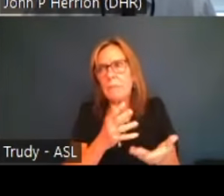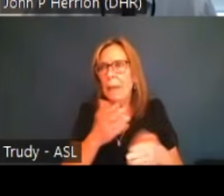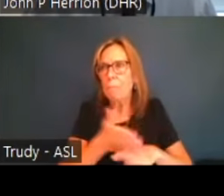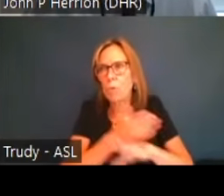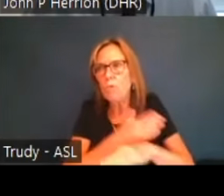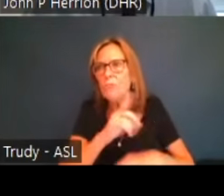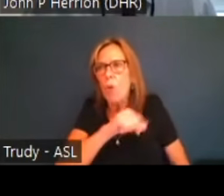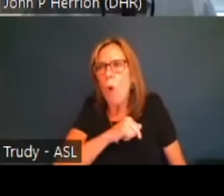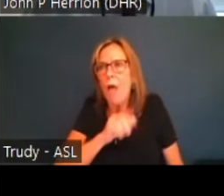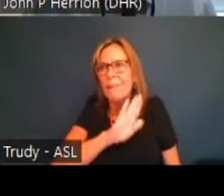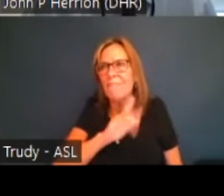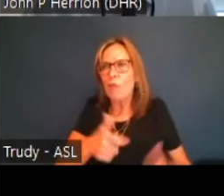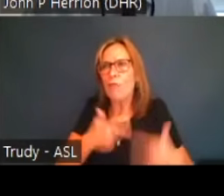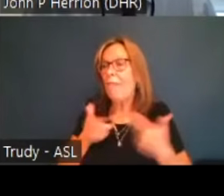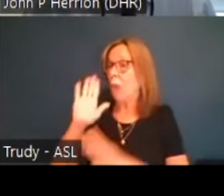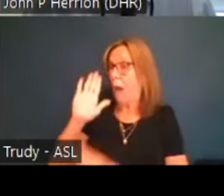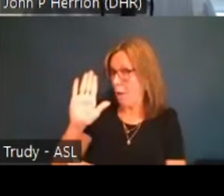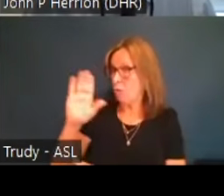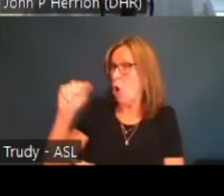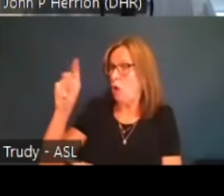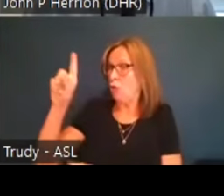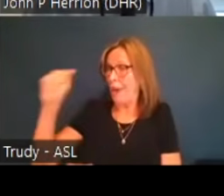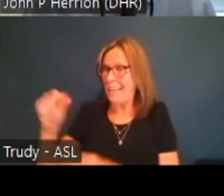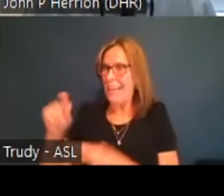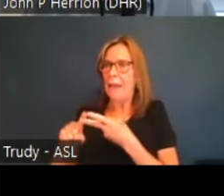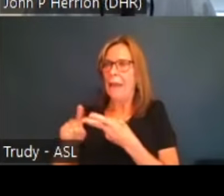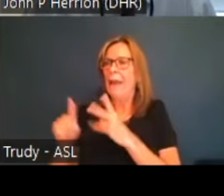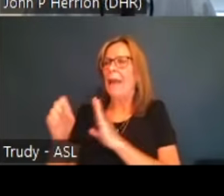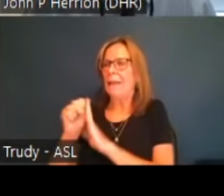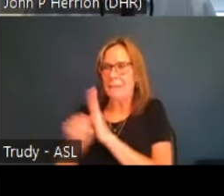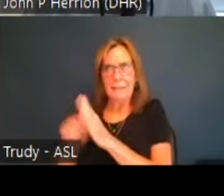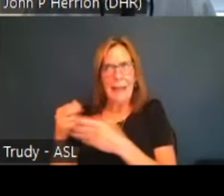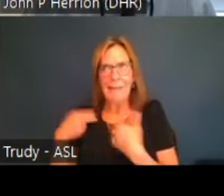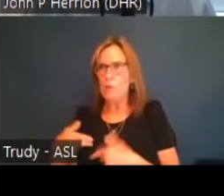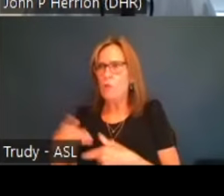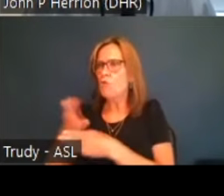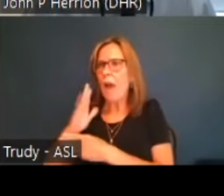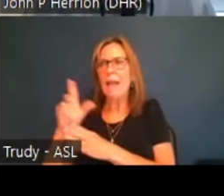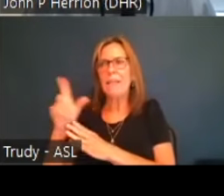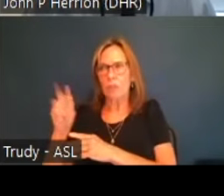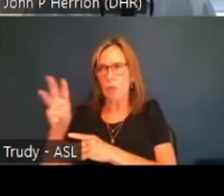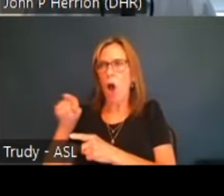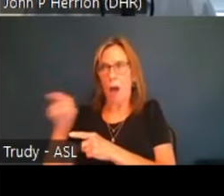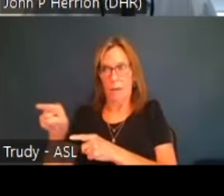places of public accommodation , not where I live, but some place that's open to the public where other members of